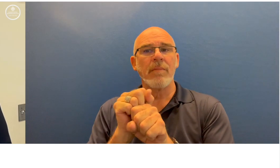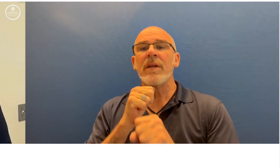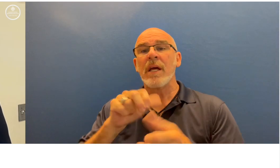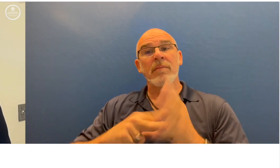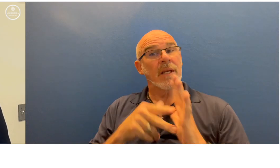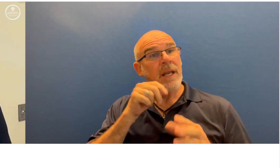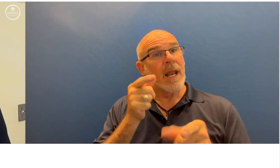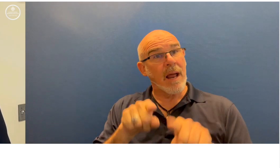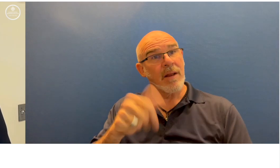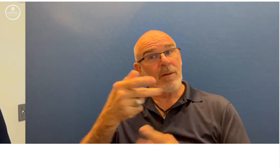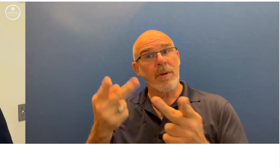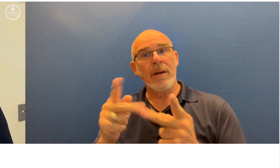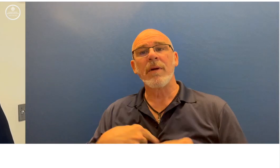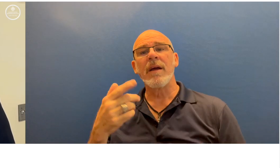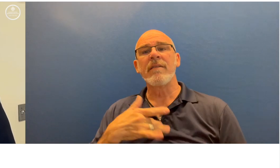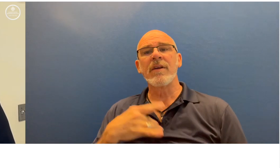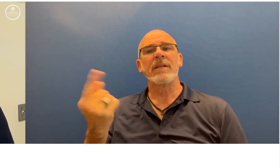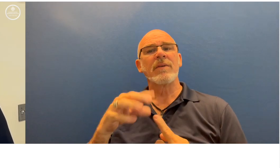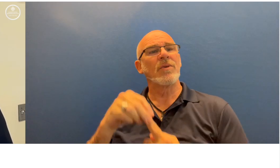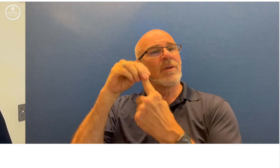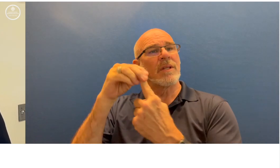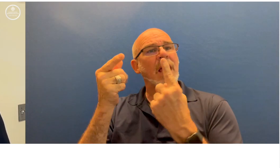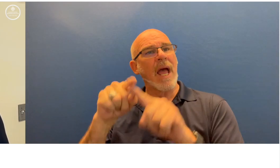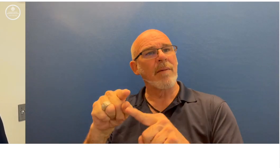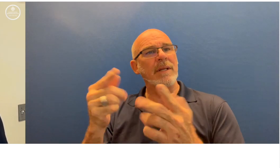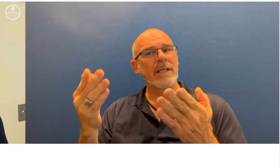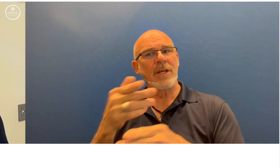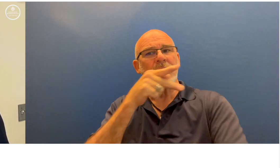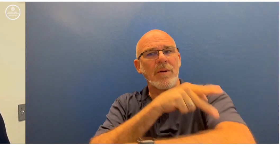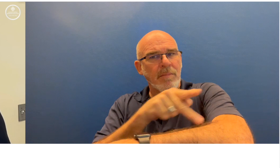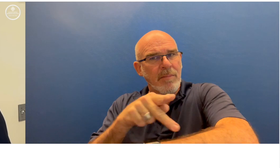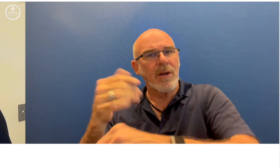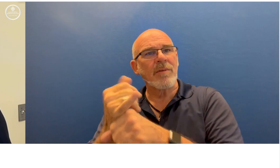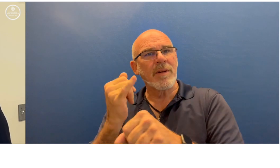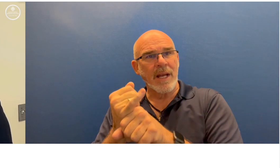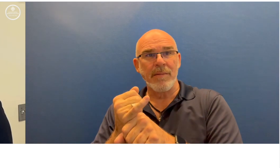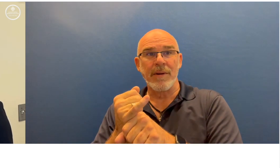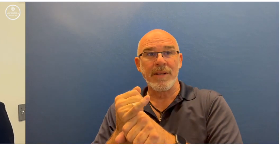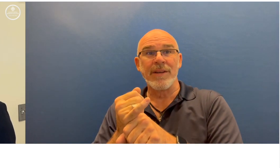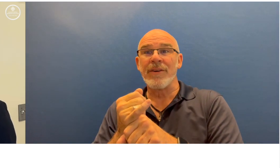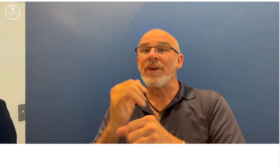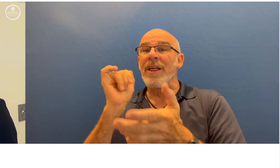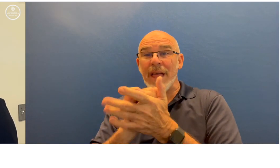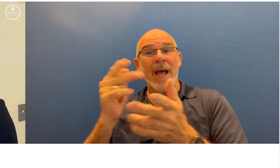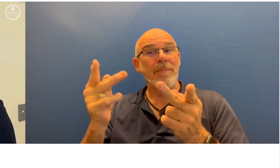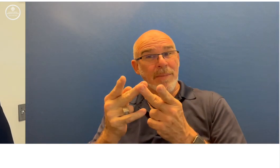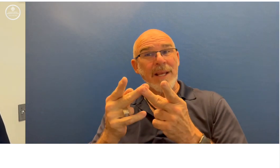but I do think there's something unique that happens on the Petaluma campus, given even the location that we have within a residential neighborhood.